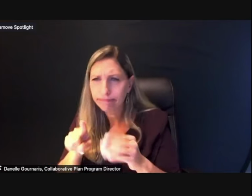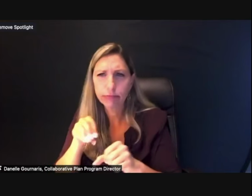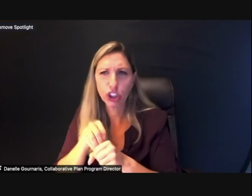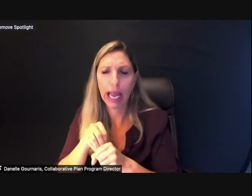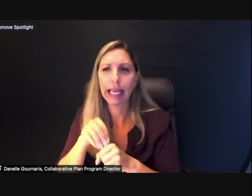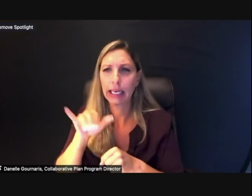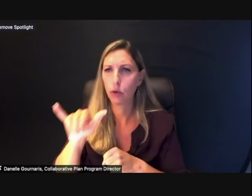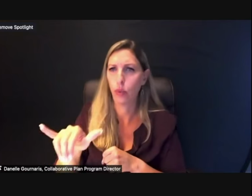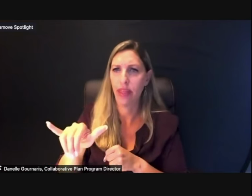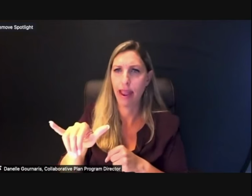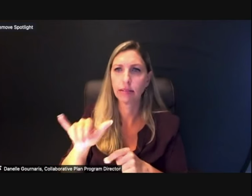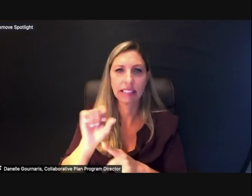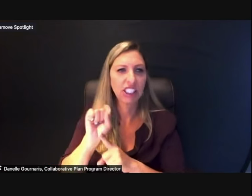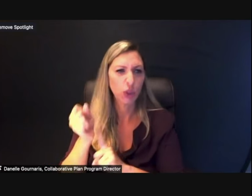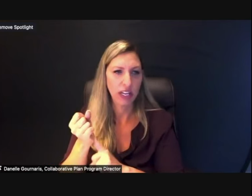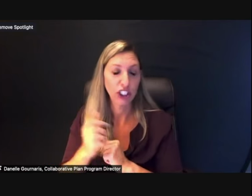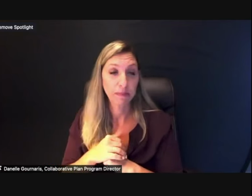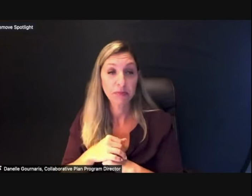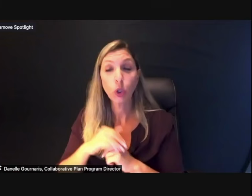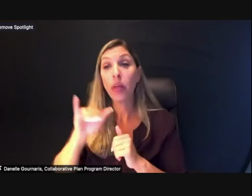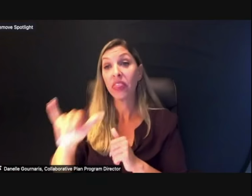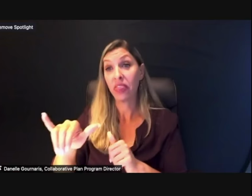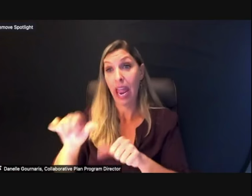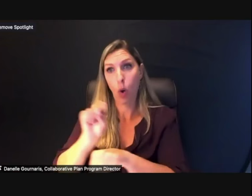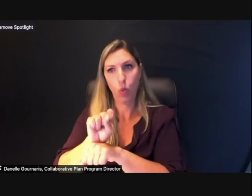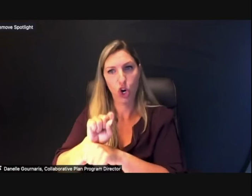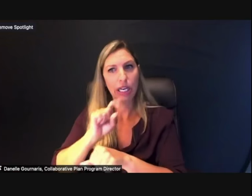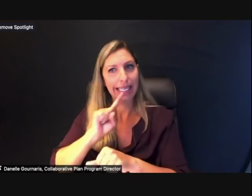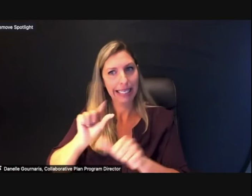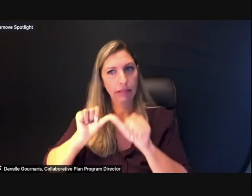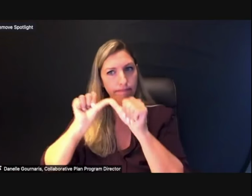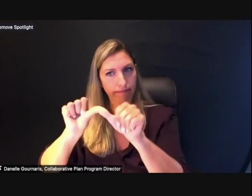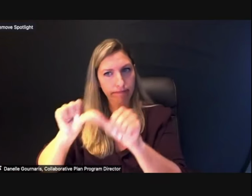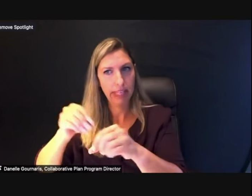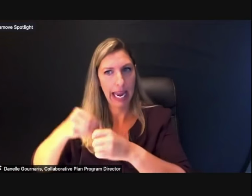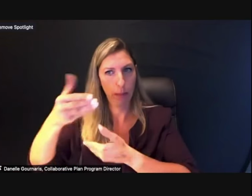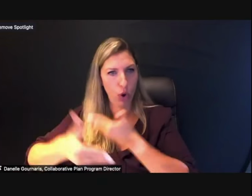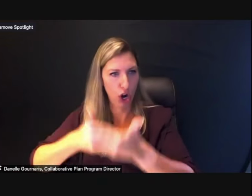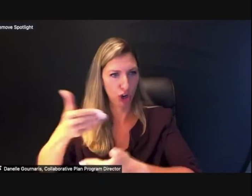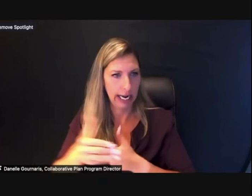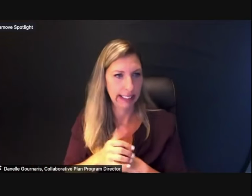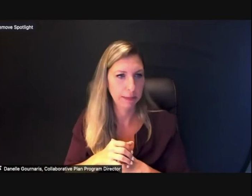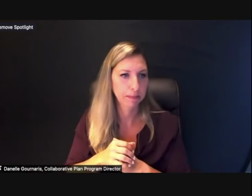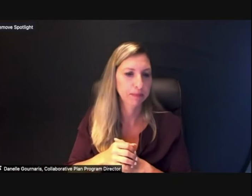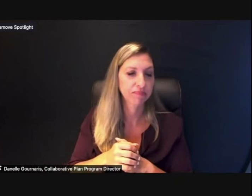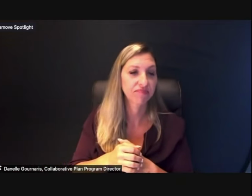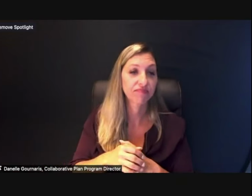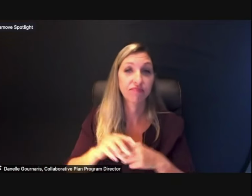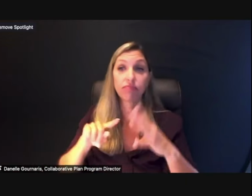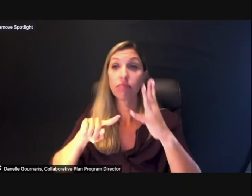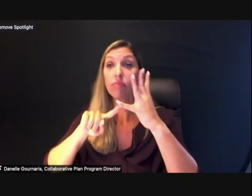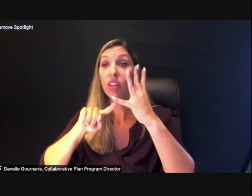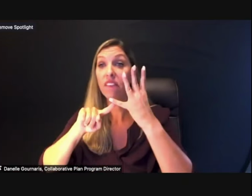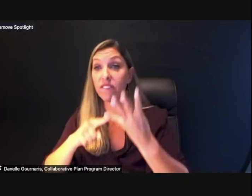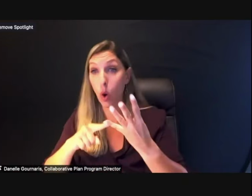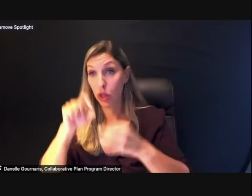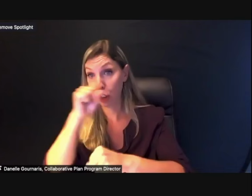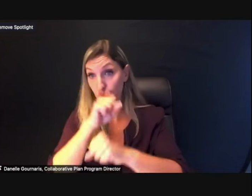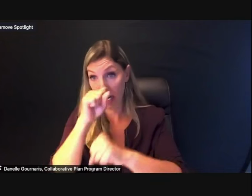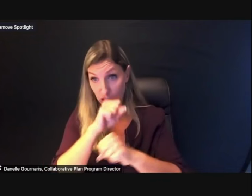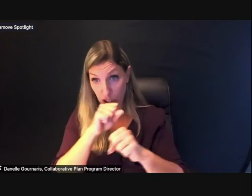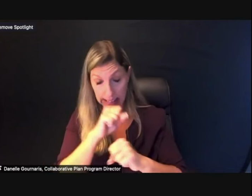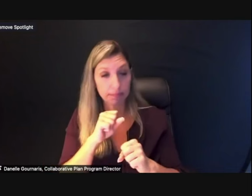about how to measure social-emotional needs. That work is in progress.